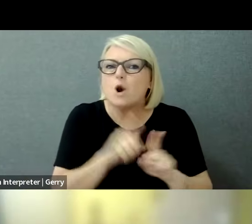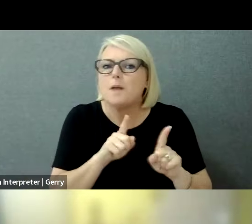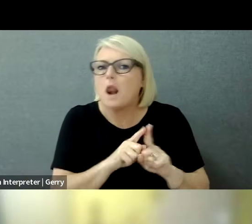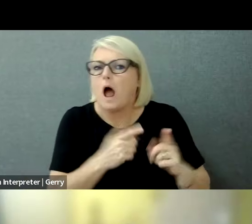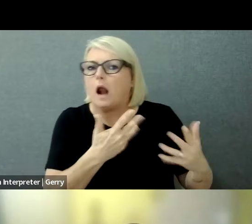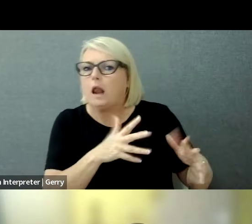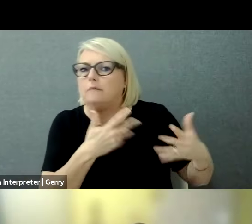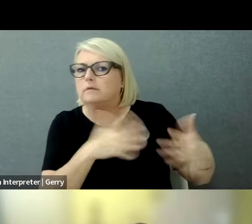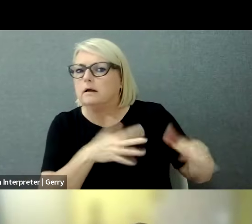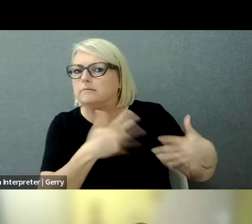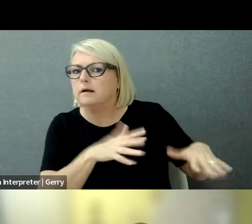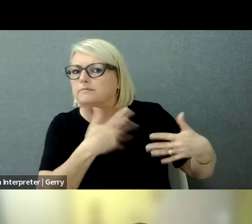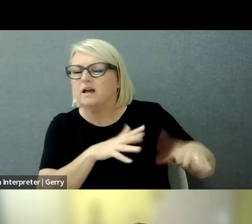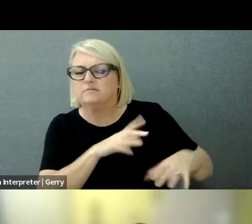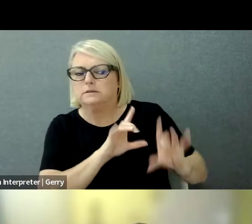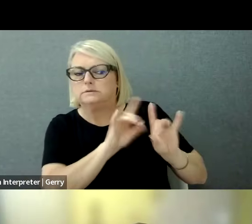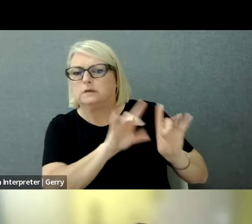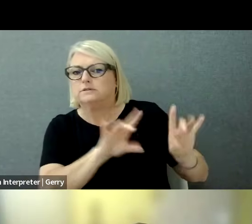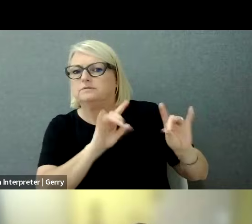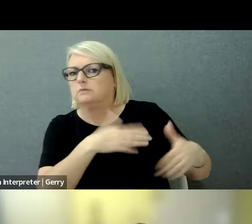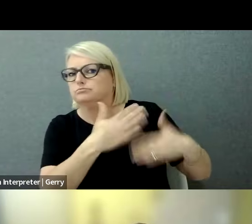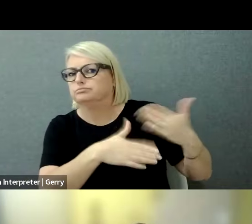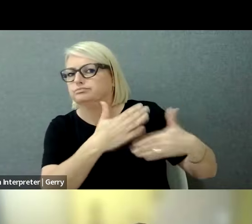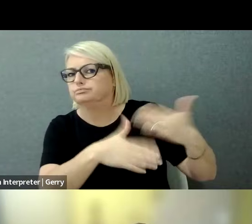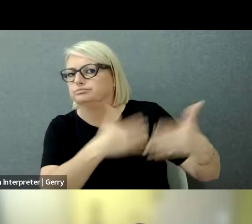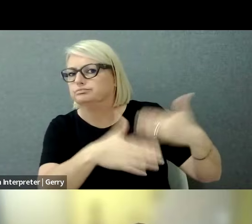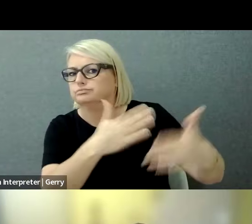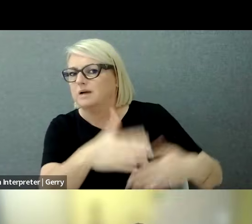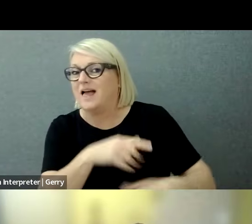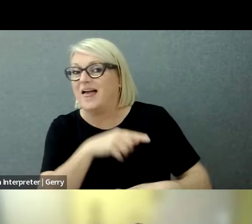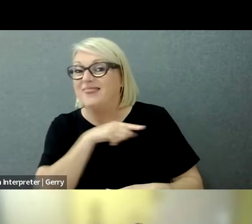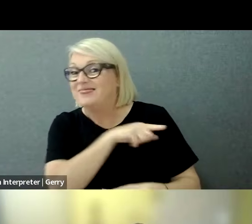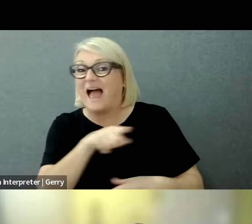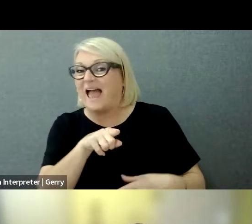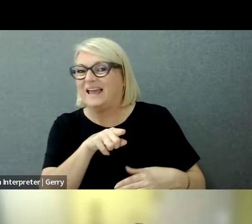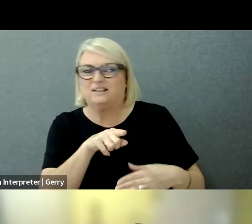of allied health practitioners to the market to let them kind of get through and find their way